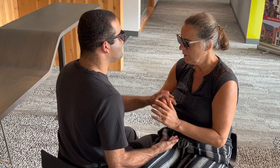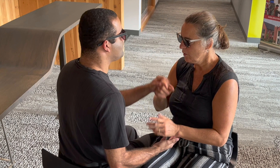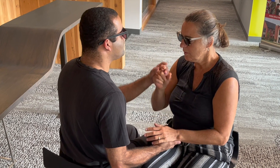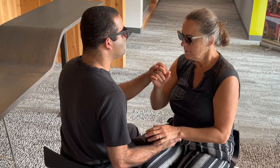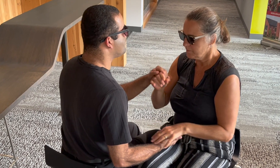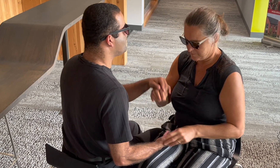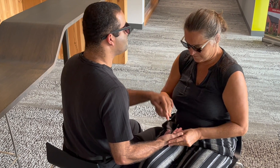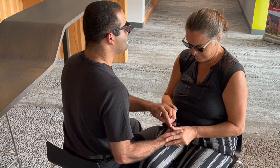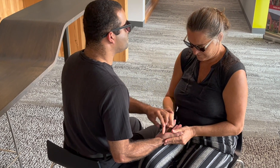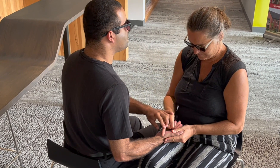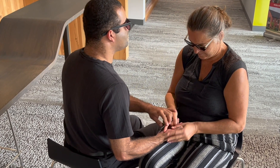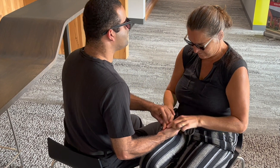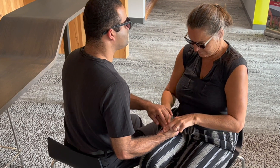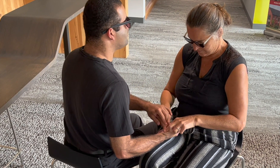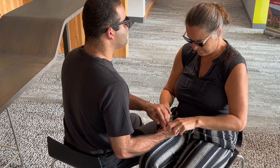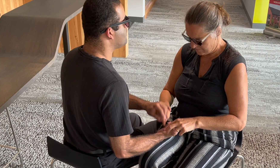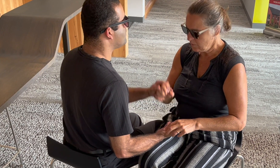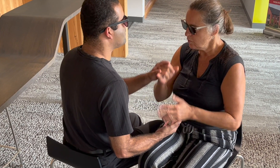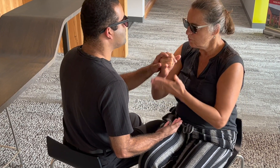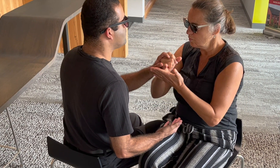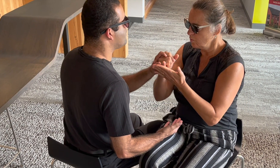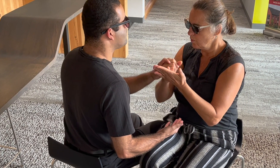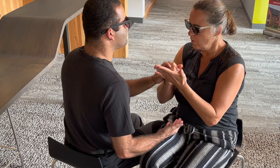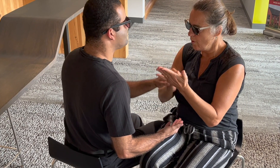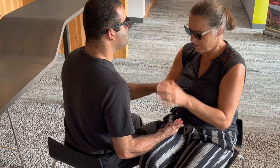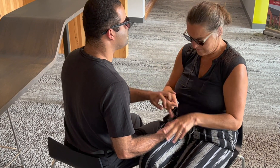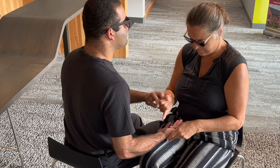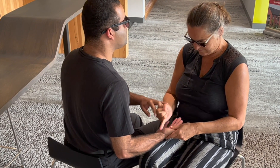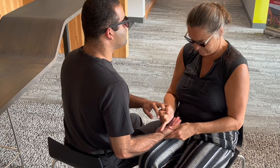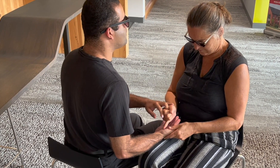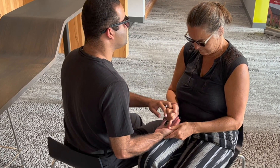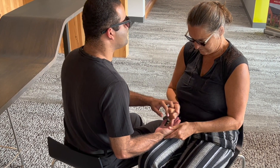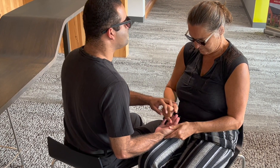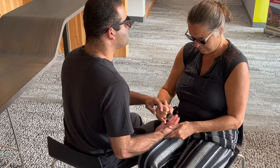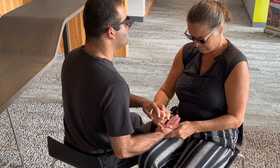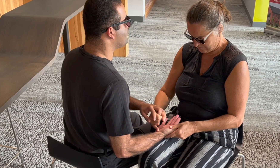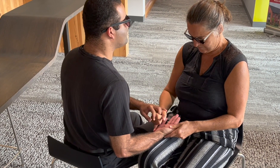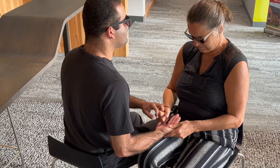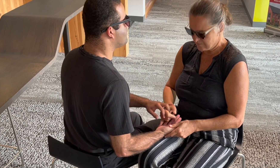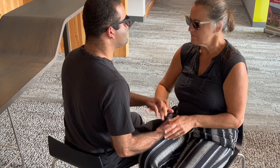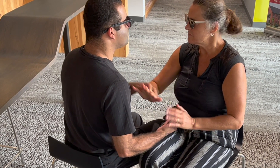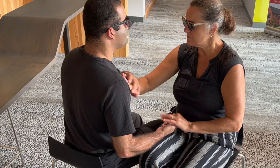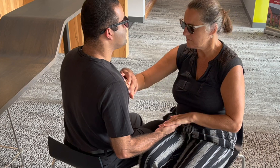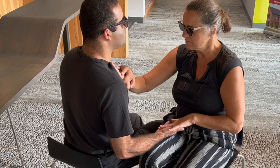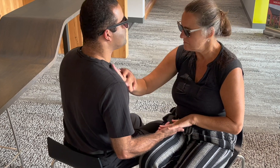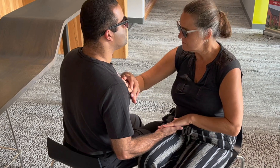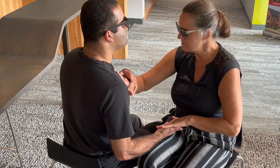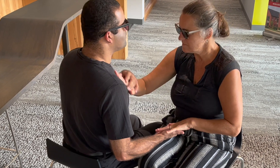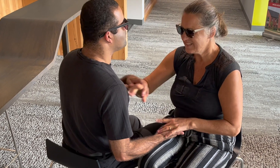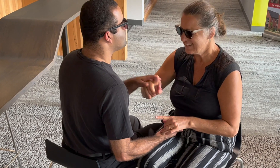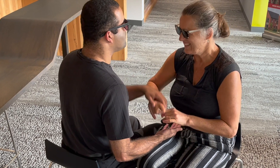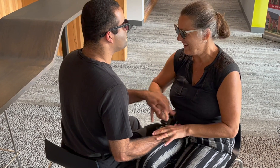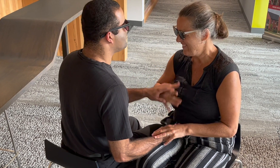This is not simply drawing a two-dimensional object on the skin of the receiver. A flat image that mimics the outline of an object